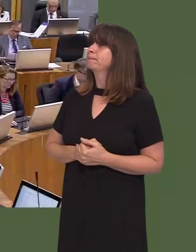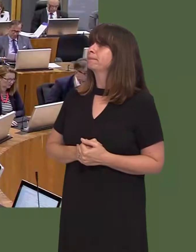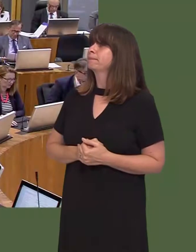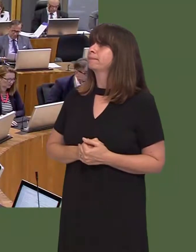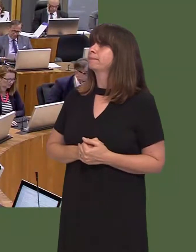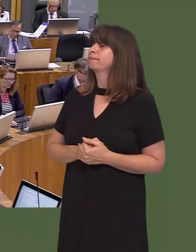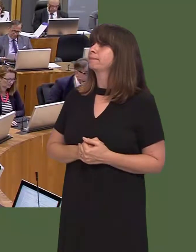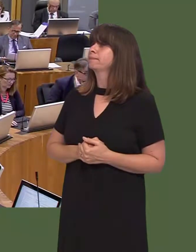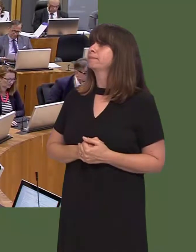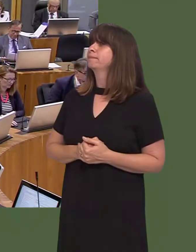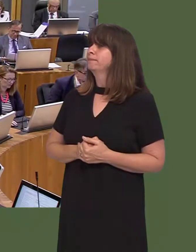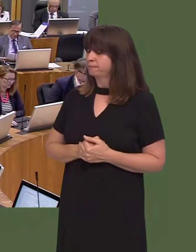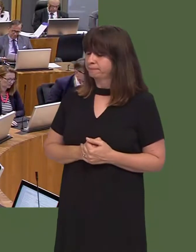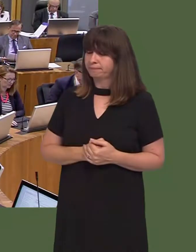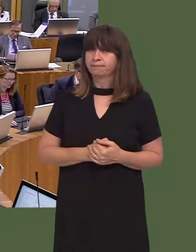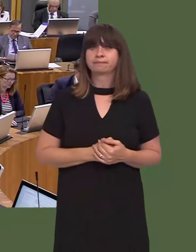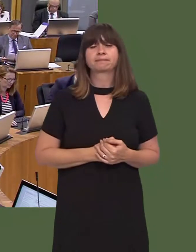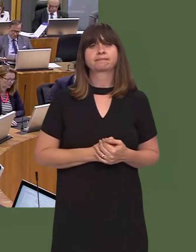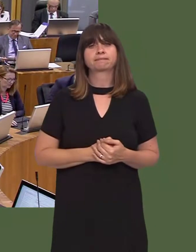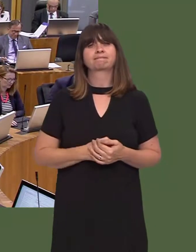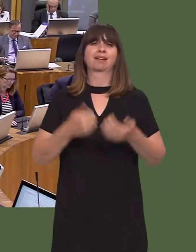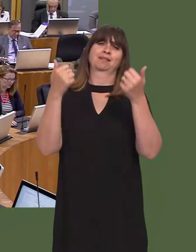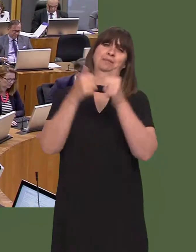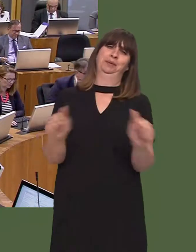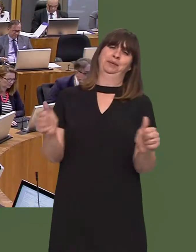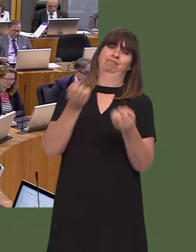made. Caroline Jones: First Minister, it is good